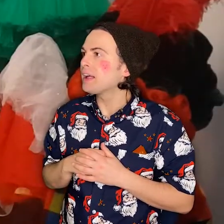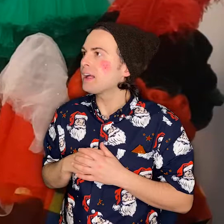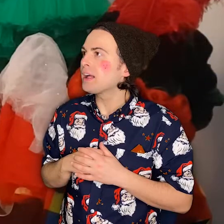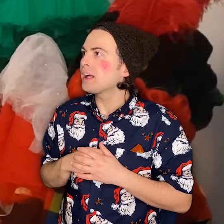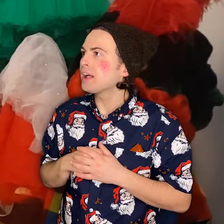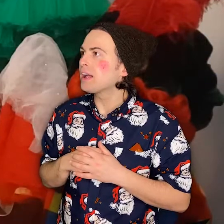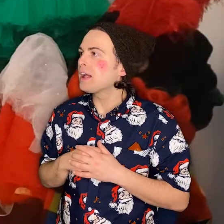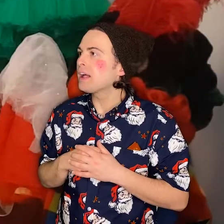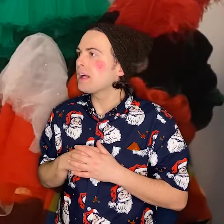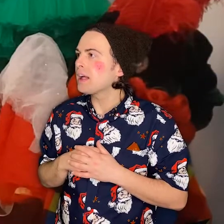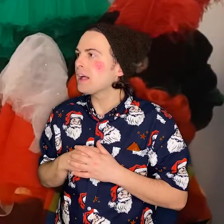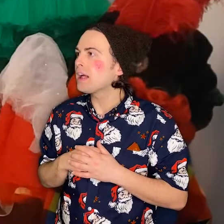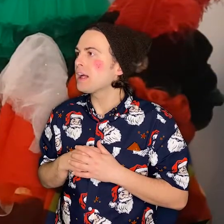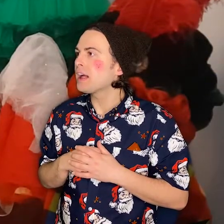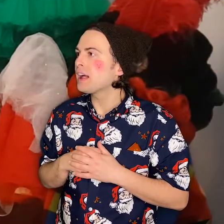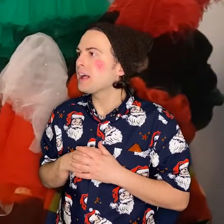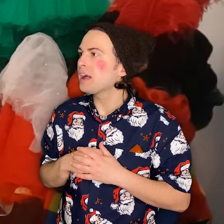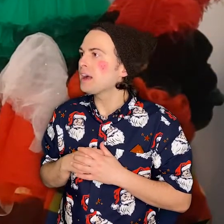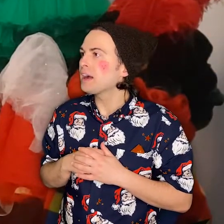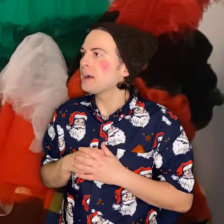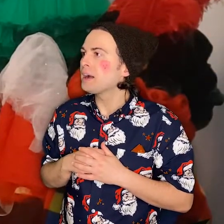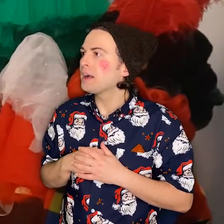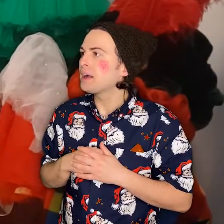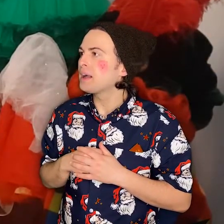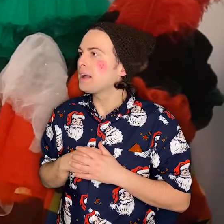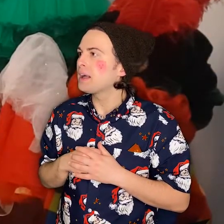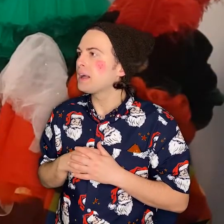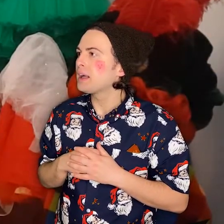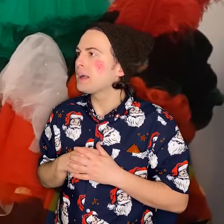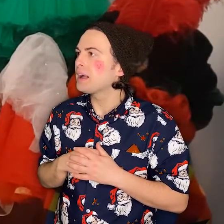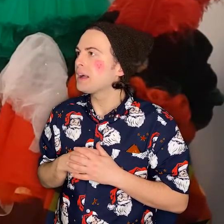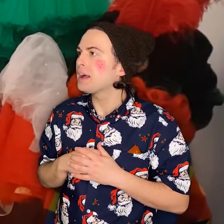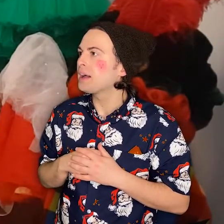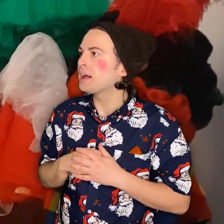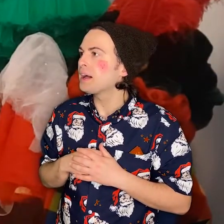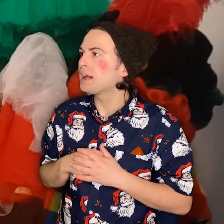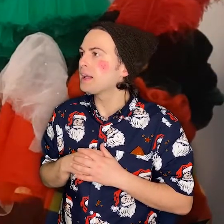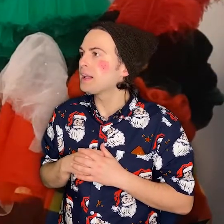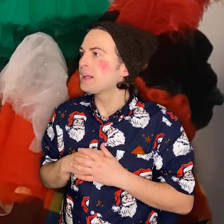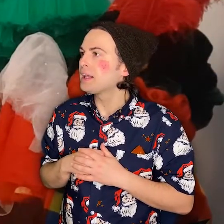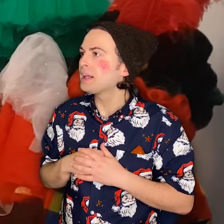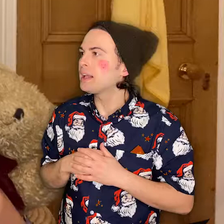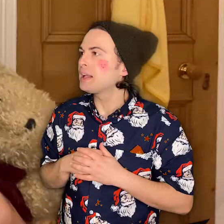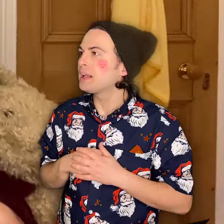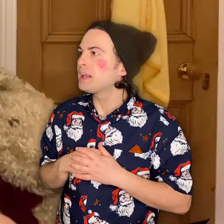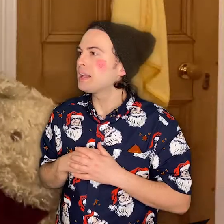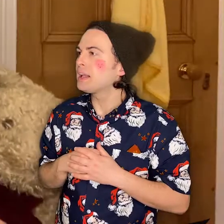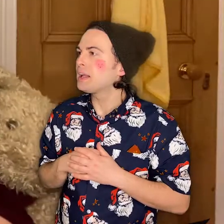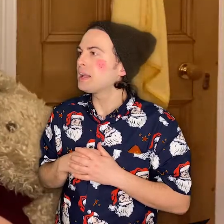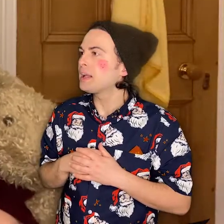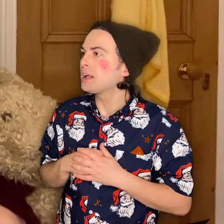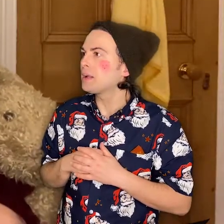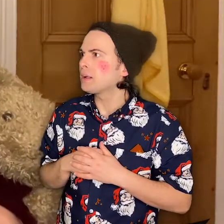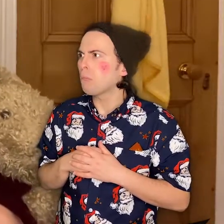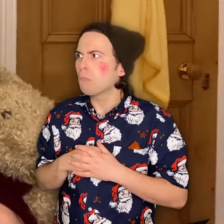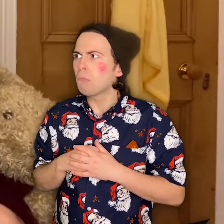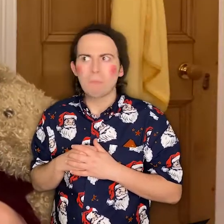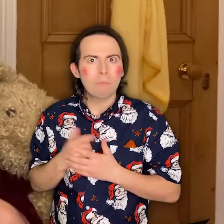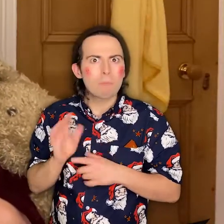could take learning one more piece of general knowledge while pretending I was enjoying it. Wind – Well what movie are we watching tonight?